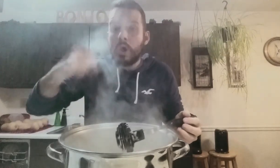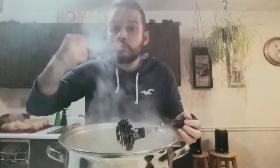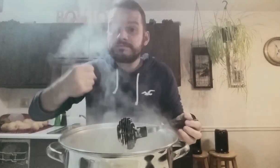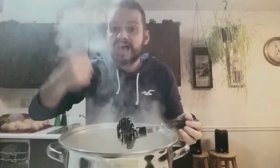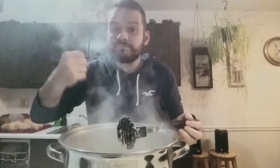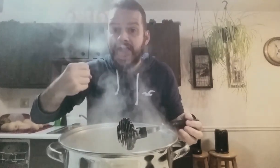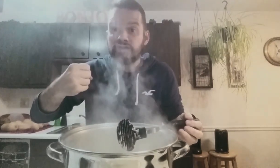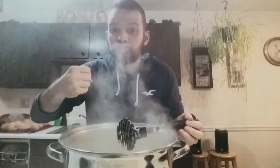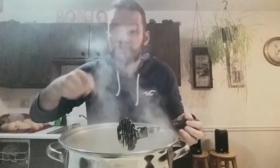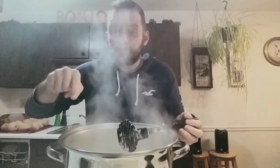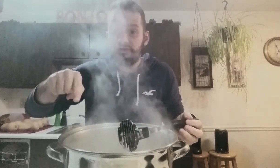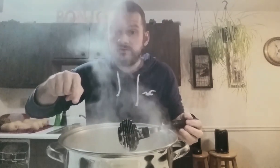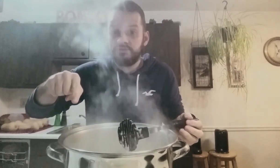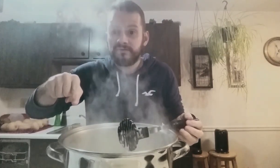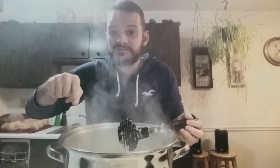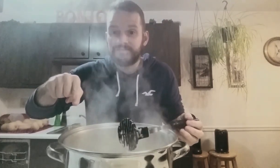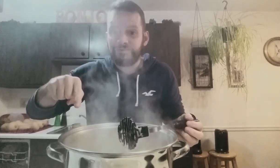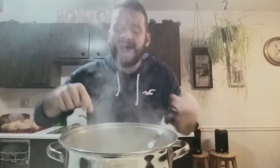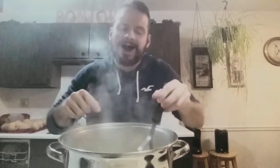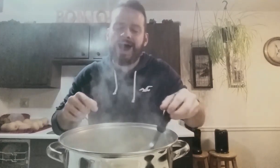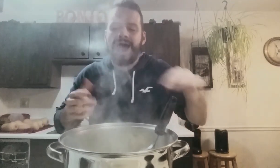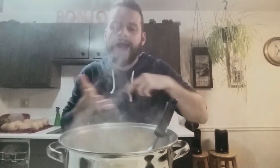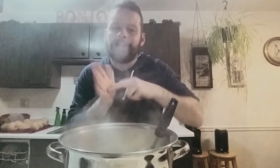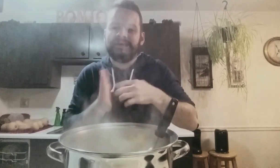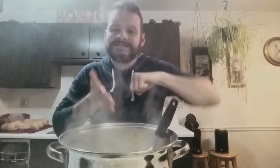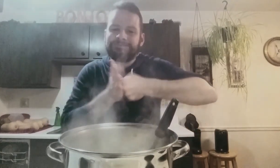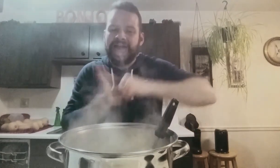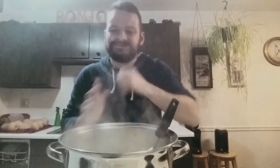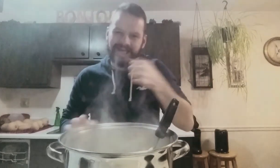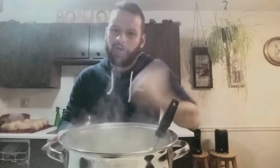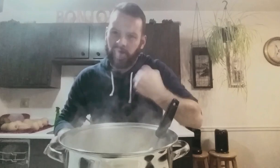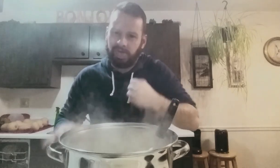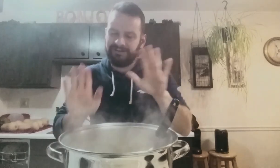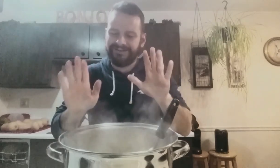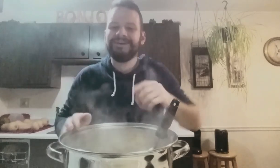When you mash -- I mean, mash. Not jerk off.